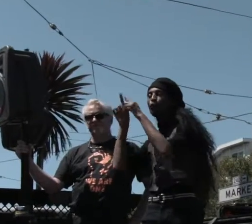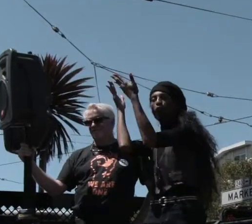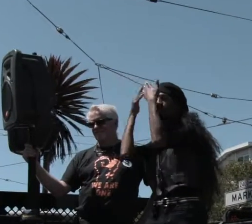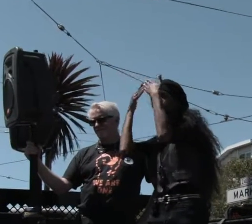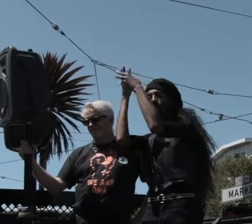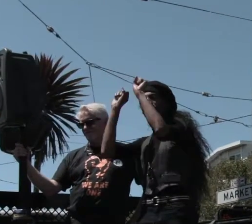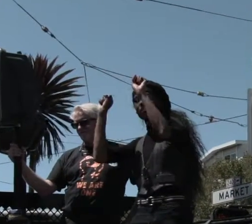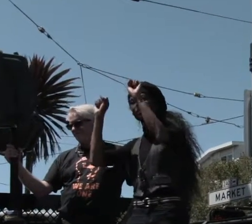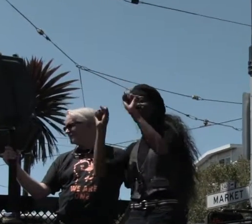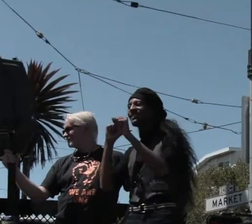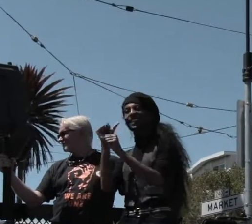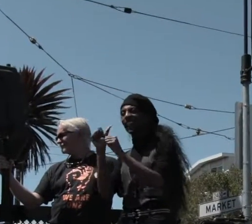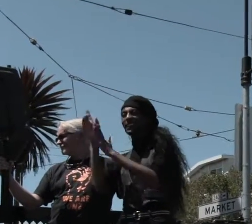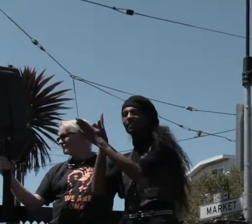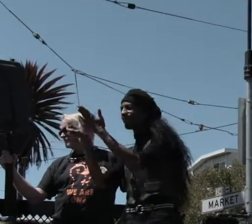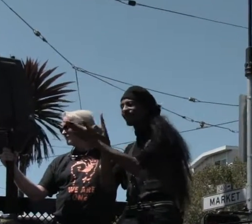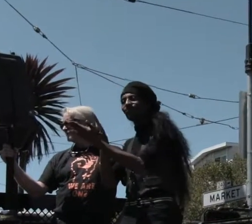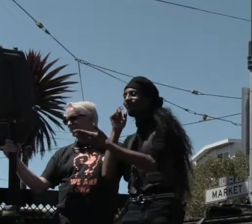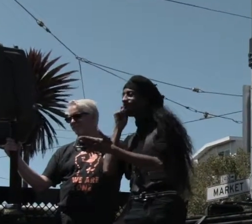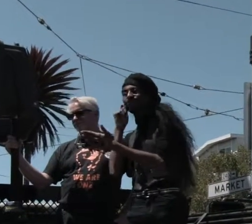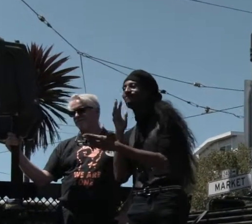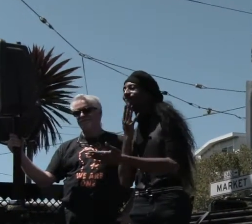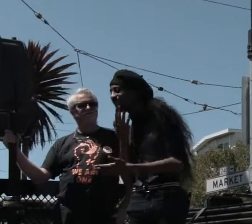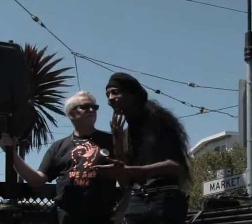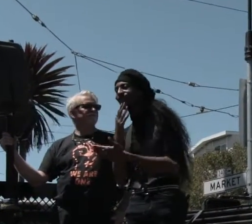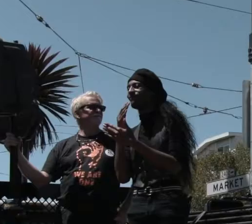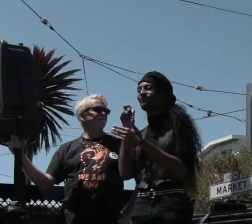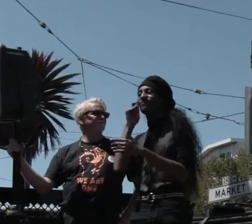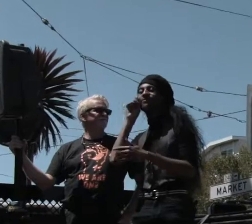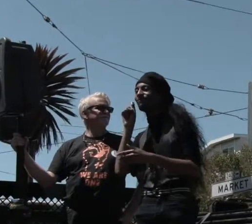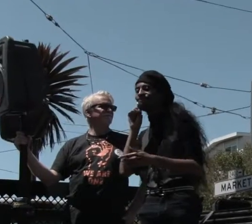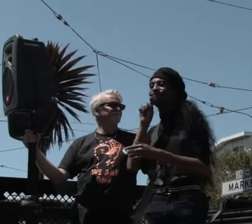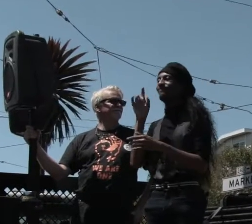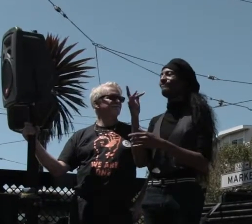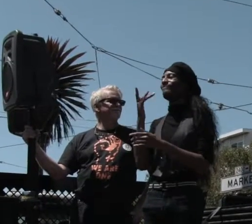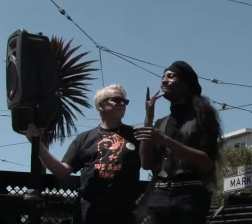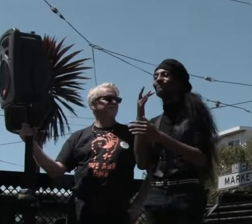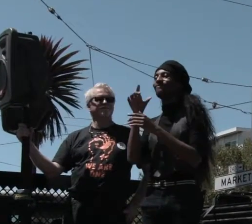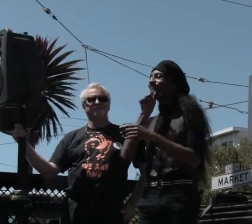discriminate based on skin color, ethnicity, gender, sexuality, age,